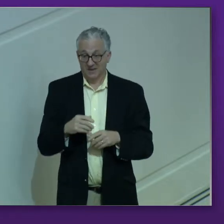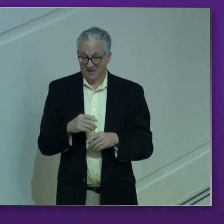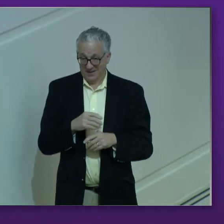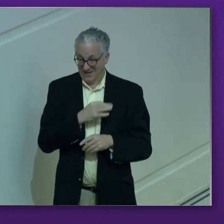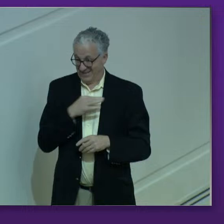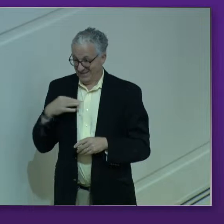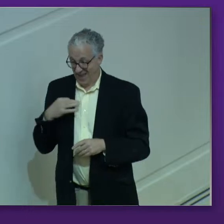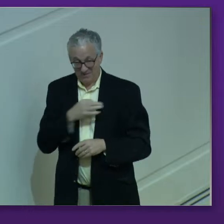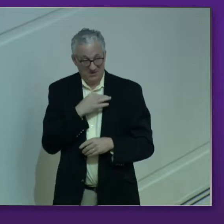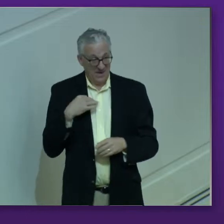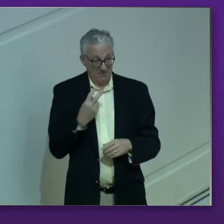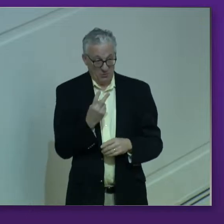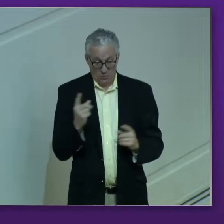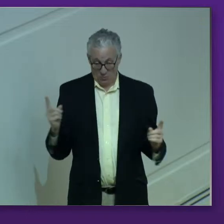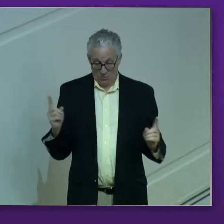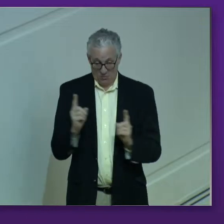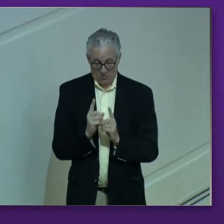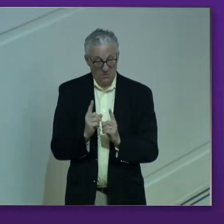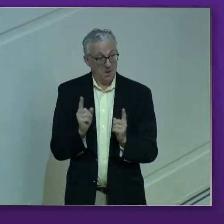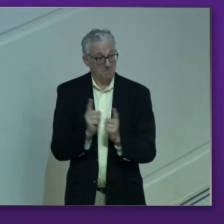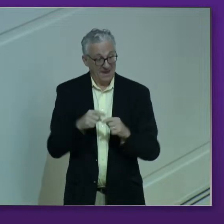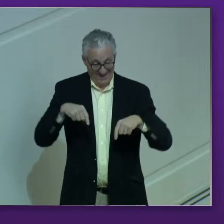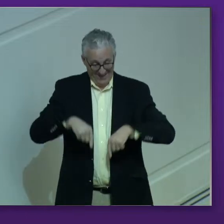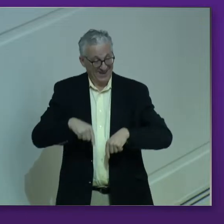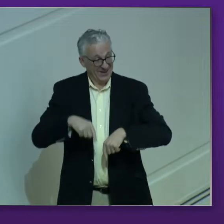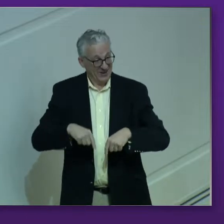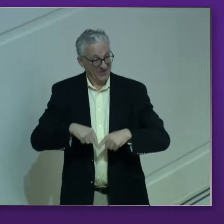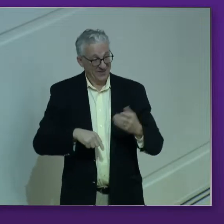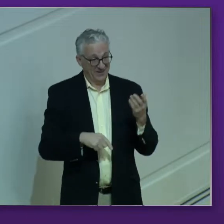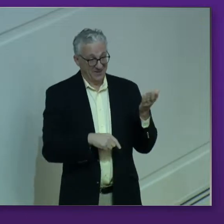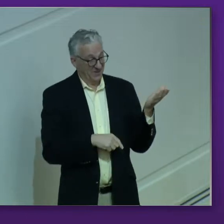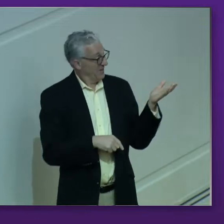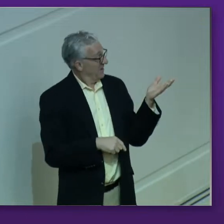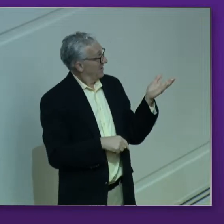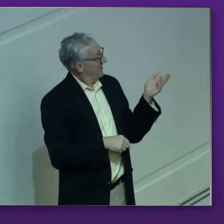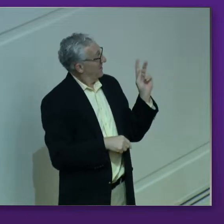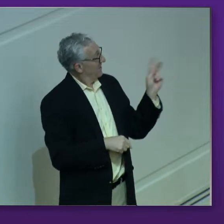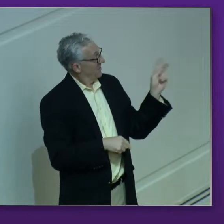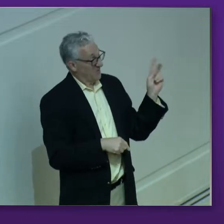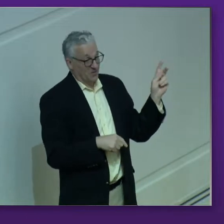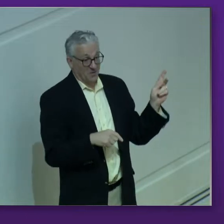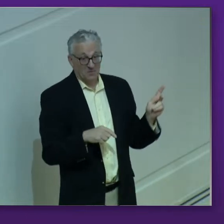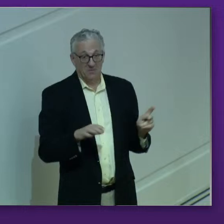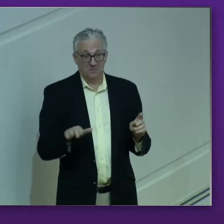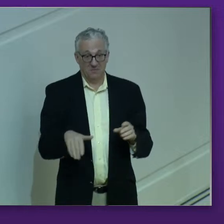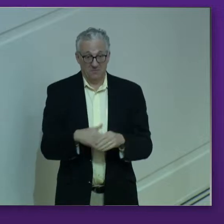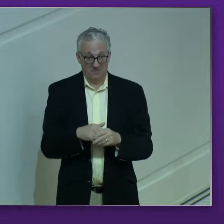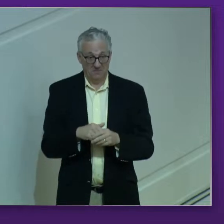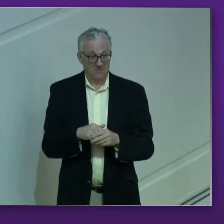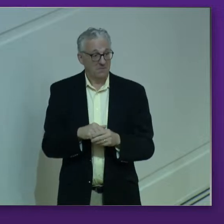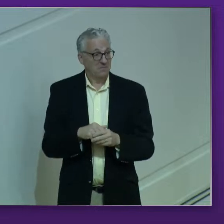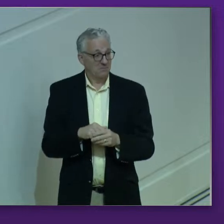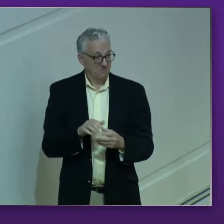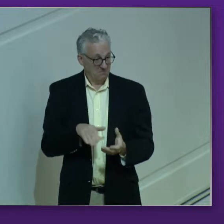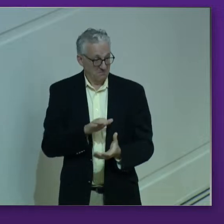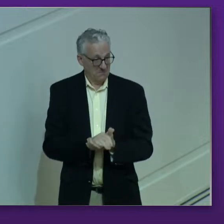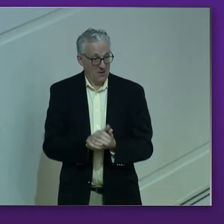SPIRIT THEY IN FACT WERE THE ONES WHO SUPPLIED PHOTOS OF A VERY VERY SPECIAL WEDDING THAT